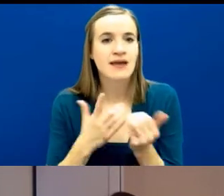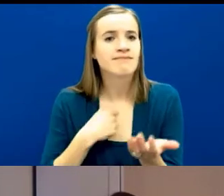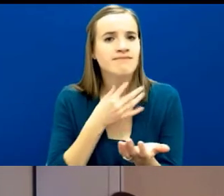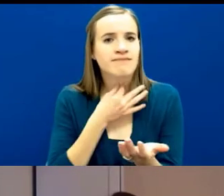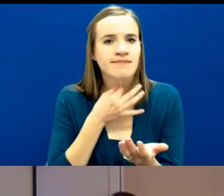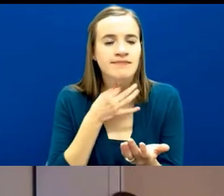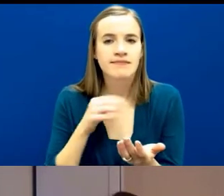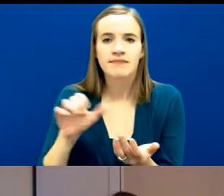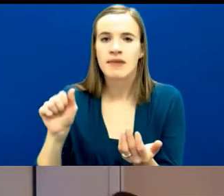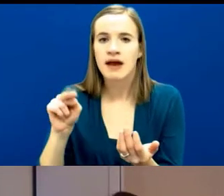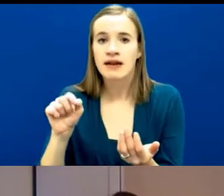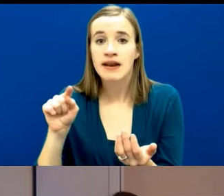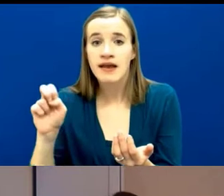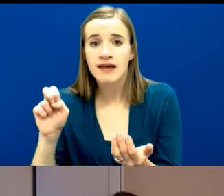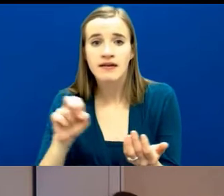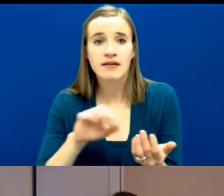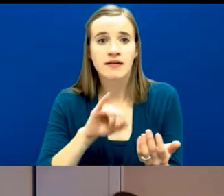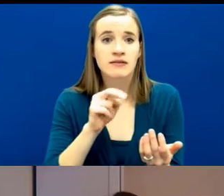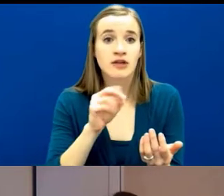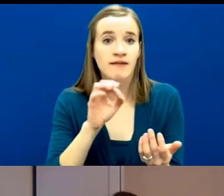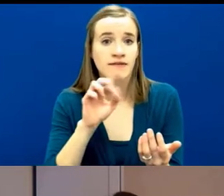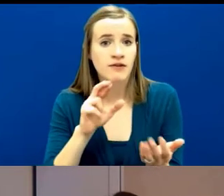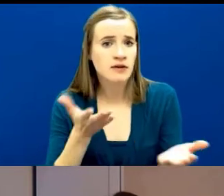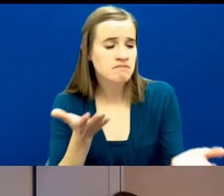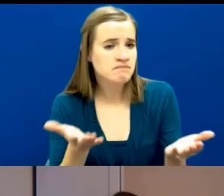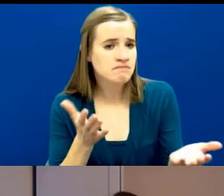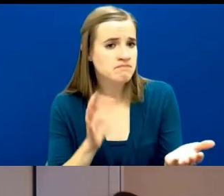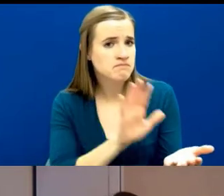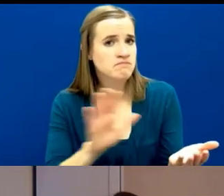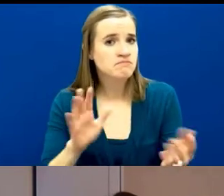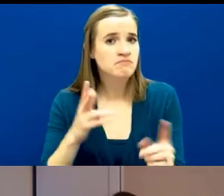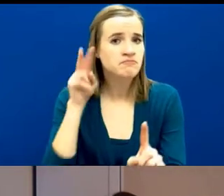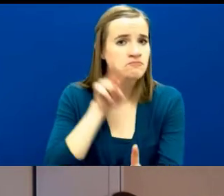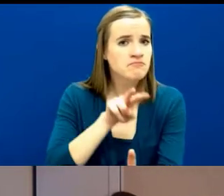your, your views on how things are progressing in that realm.